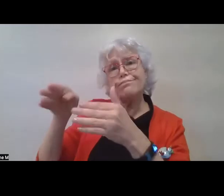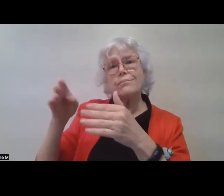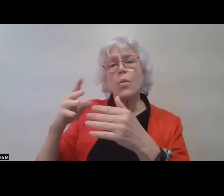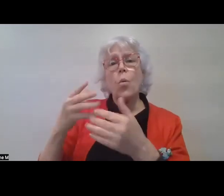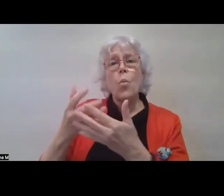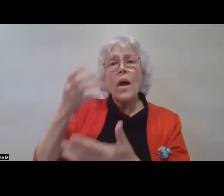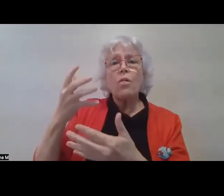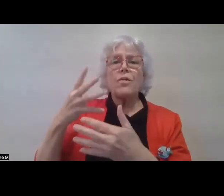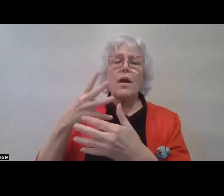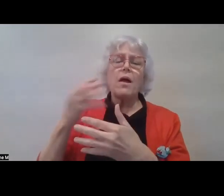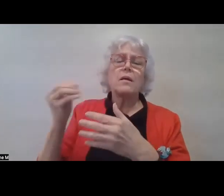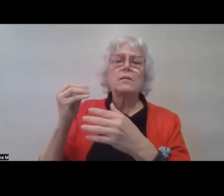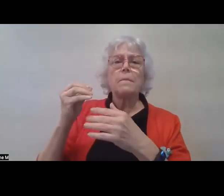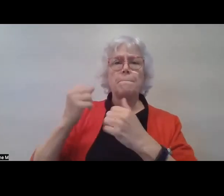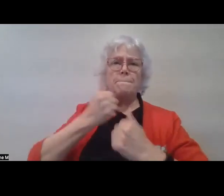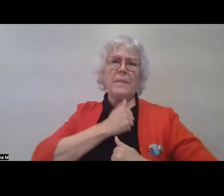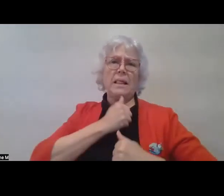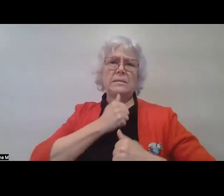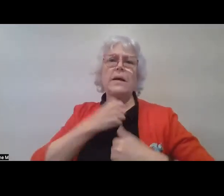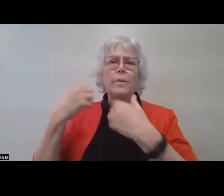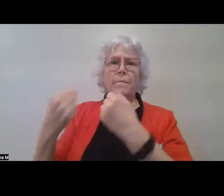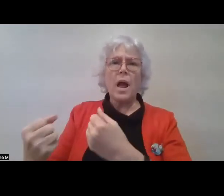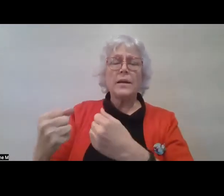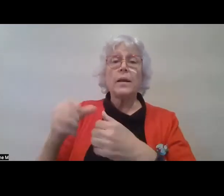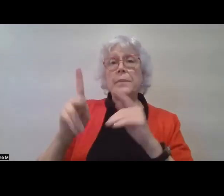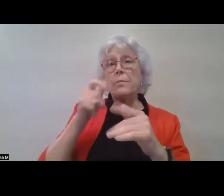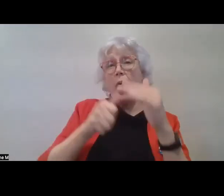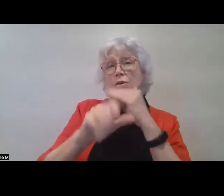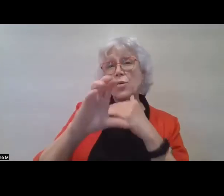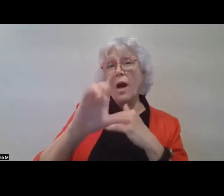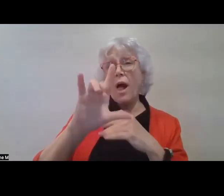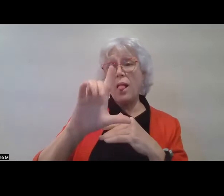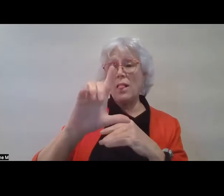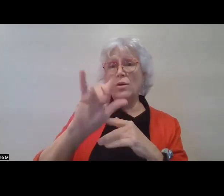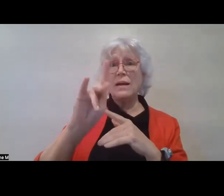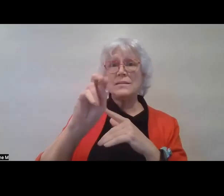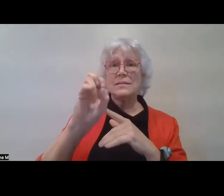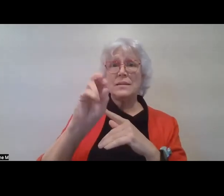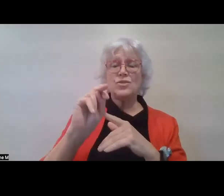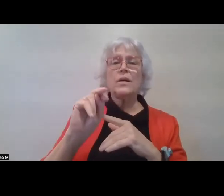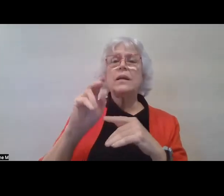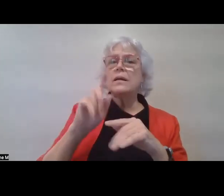of the global North. Colonized people have less resources to care for themselves or they have all been stolen